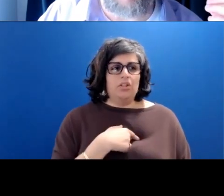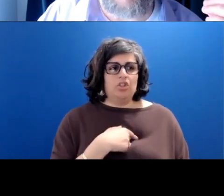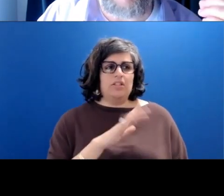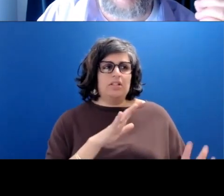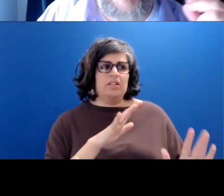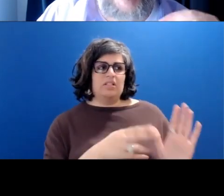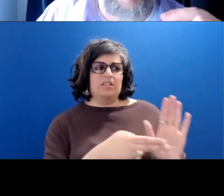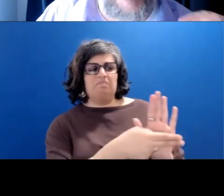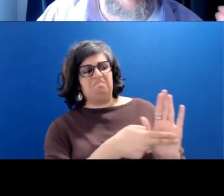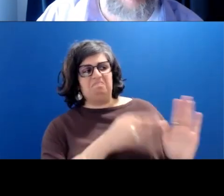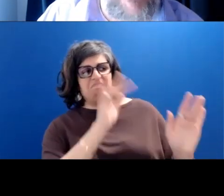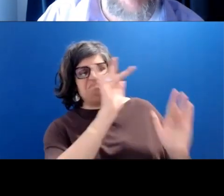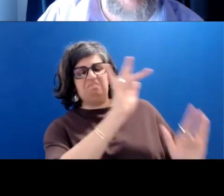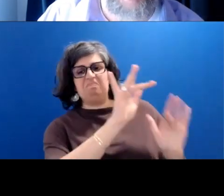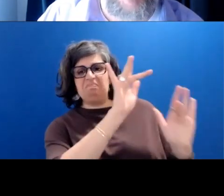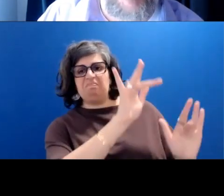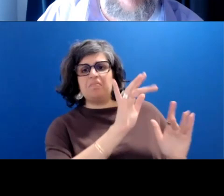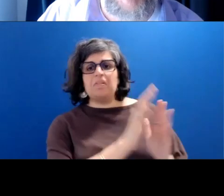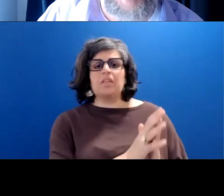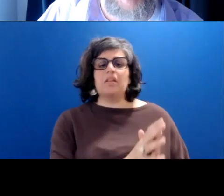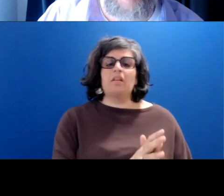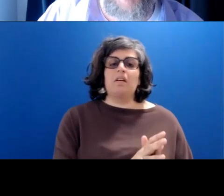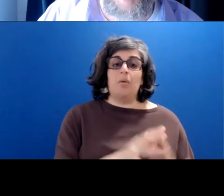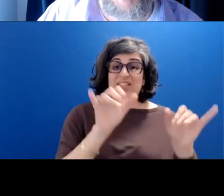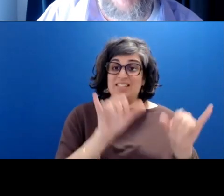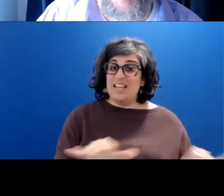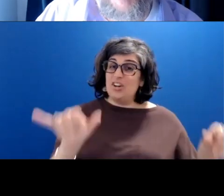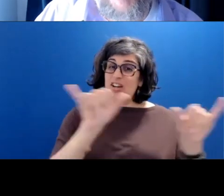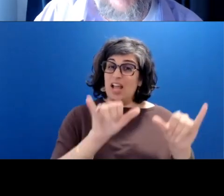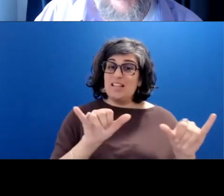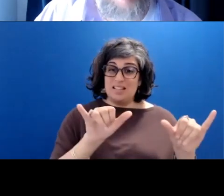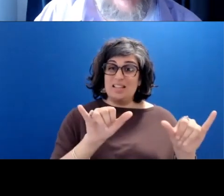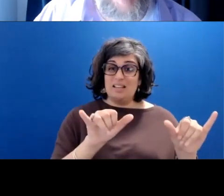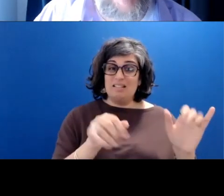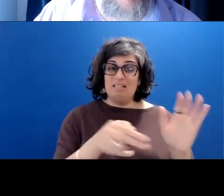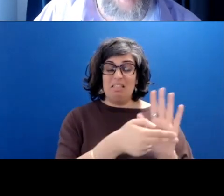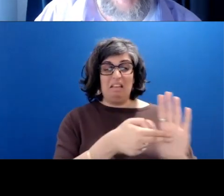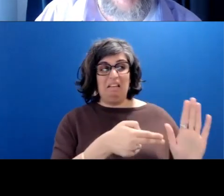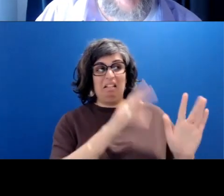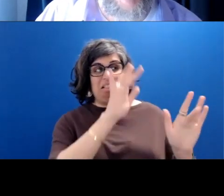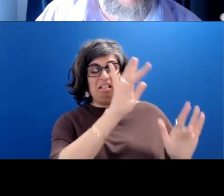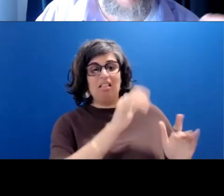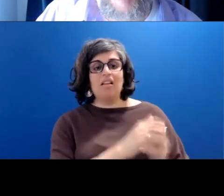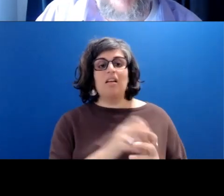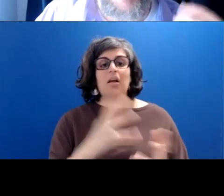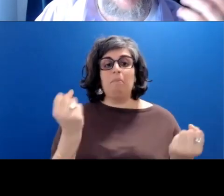Are we standardizing the process of pathologizing folks? And many trans folks would say, yes,